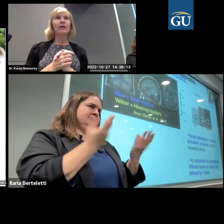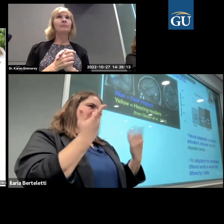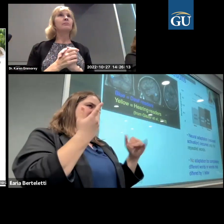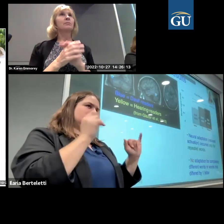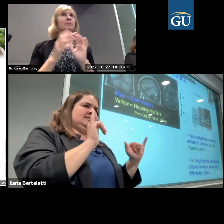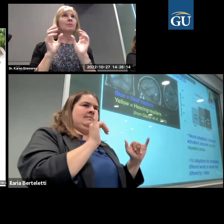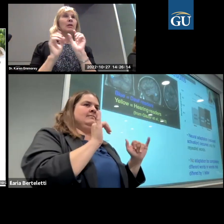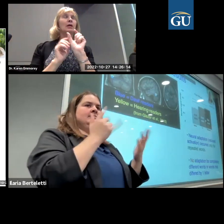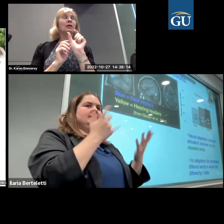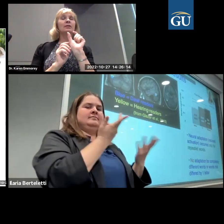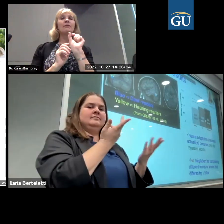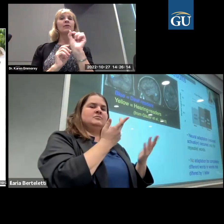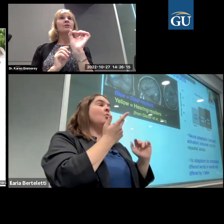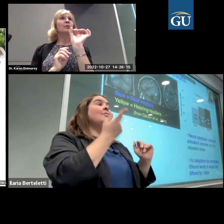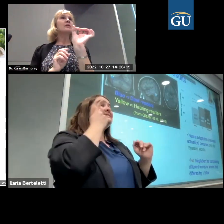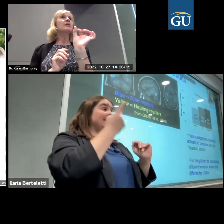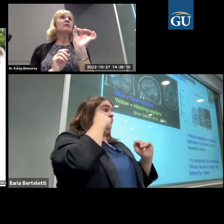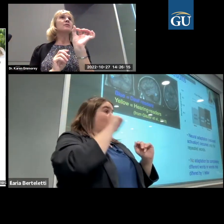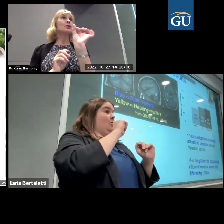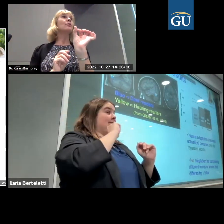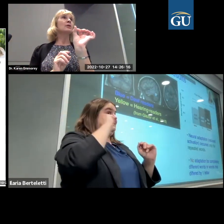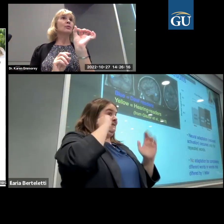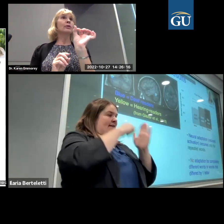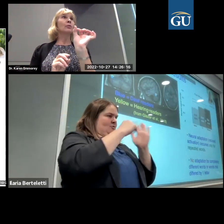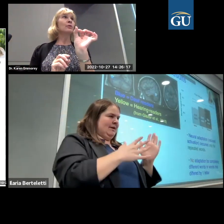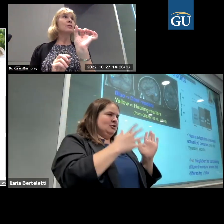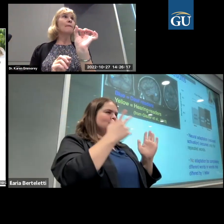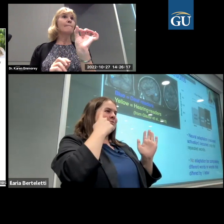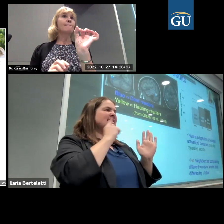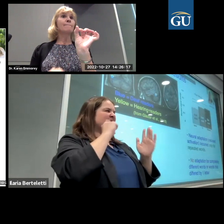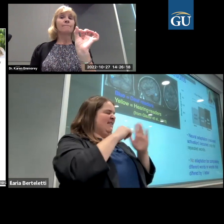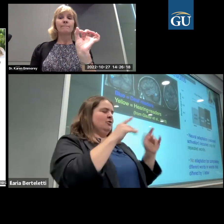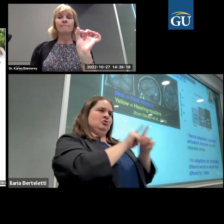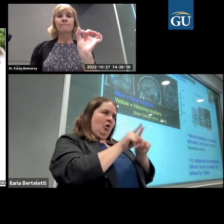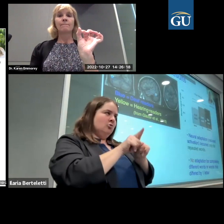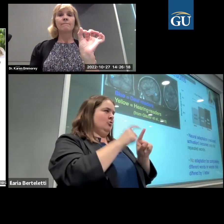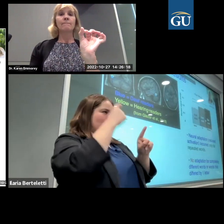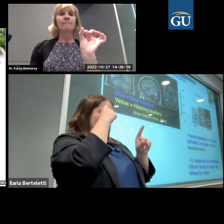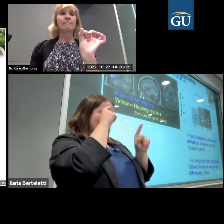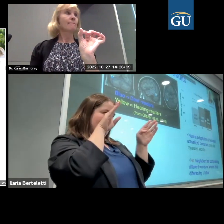and we see the same pattern for the onwards right? So we see it graded adaptation for the onwards.